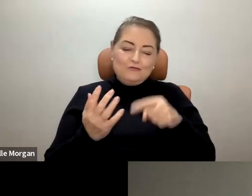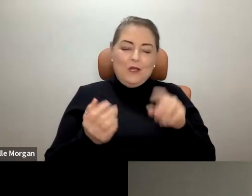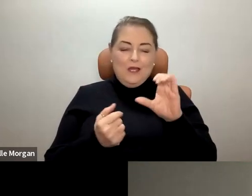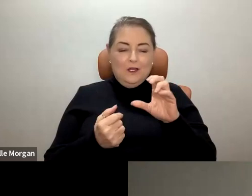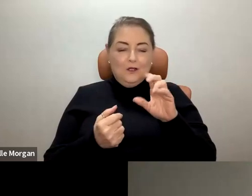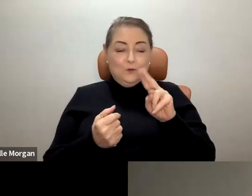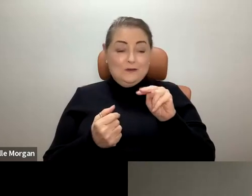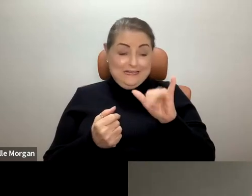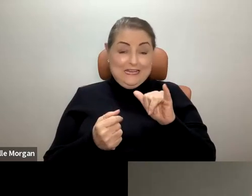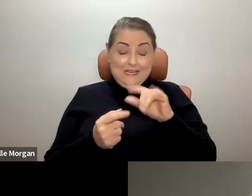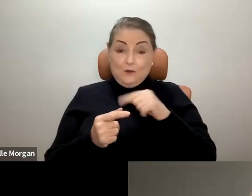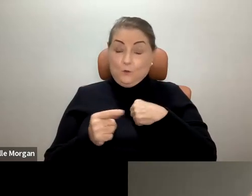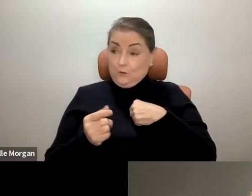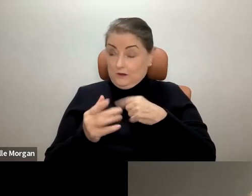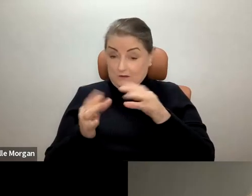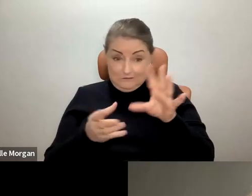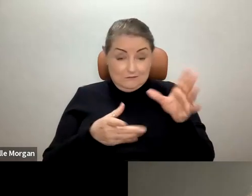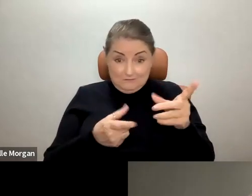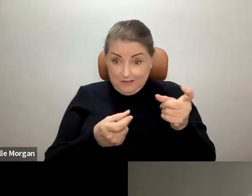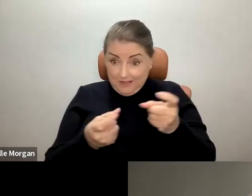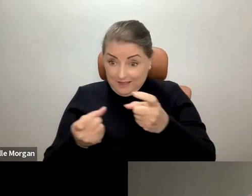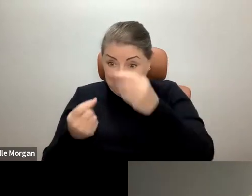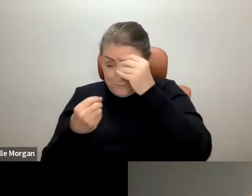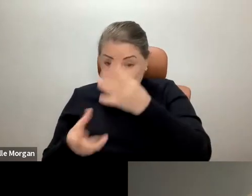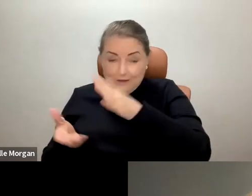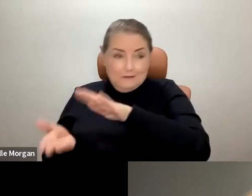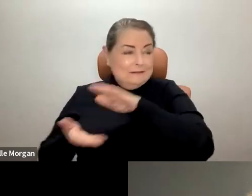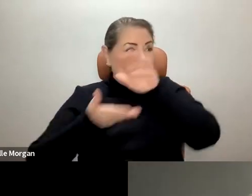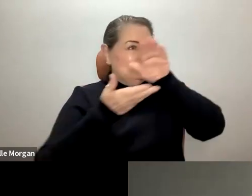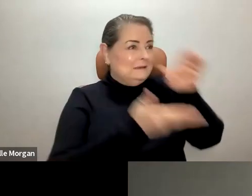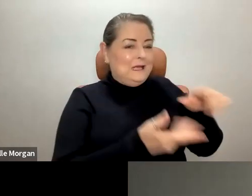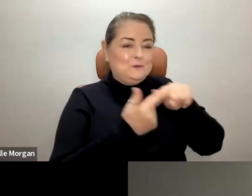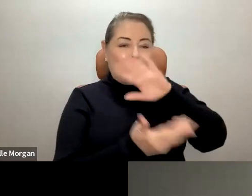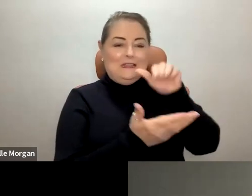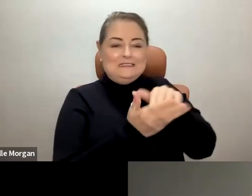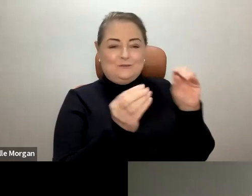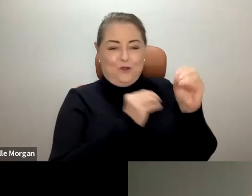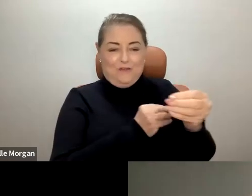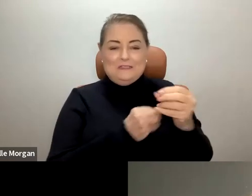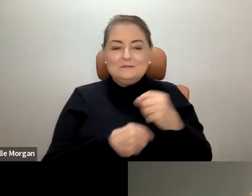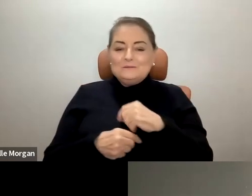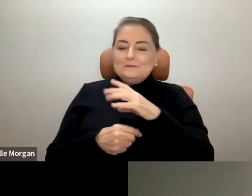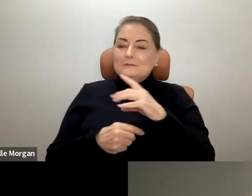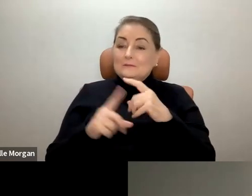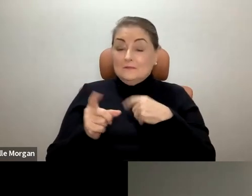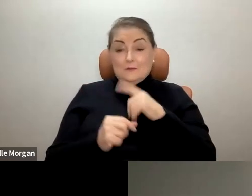to our central office. [Rebecca Mushtare] Yes. I'm also really happy if anyone's really interested in